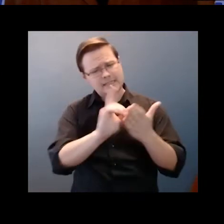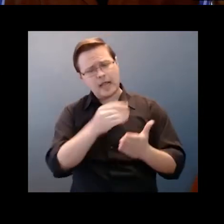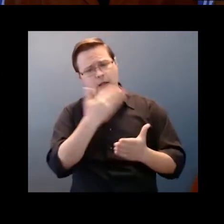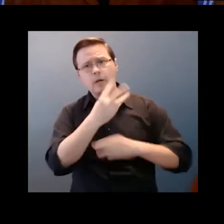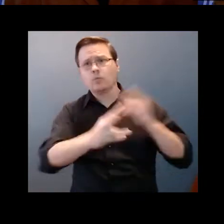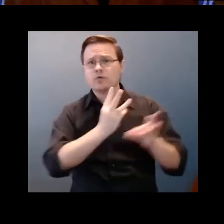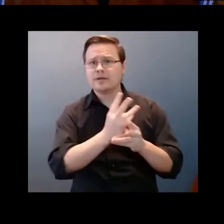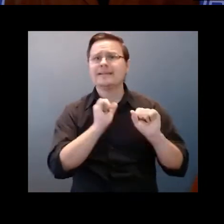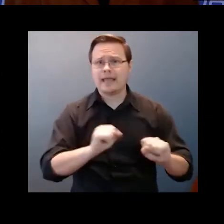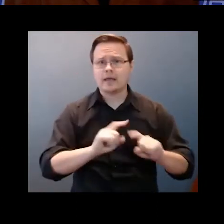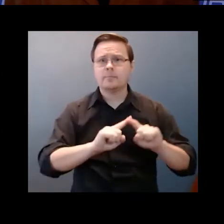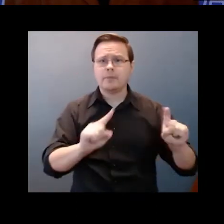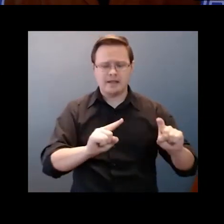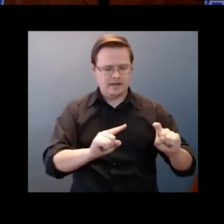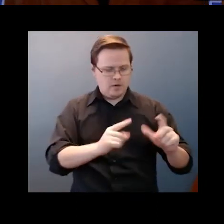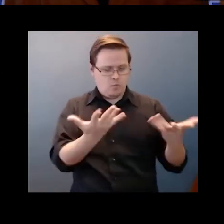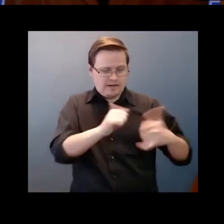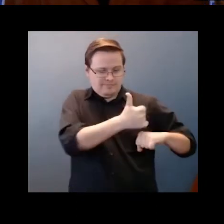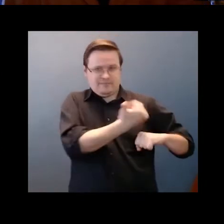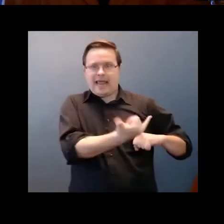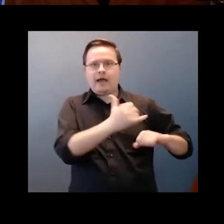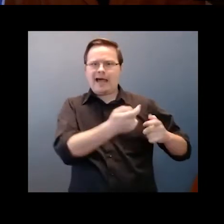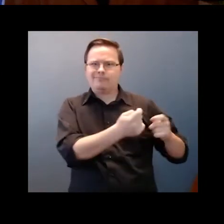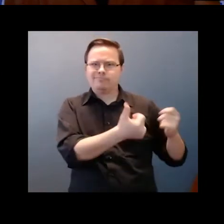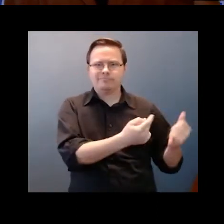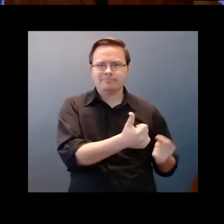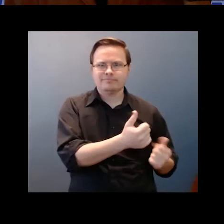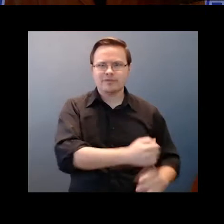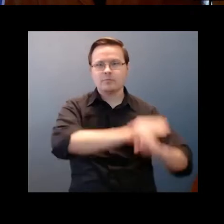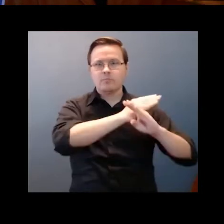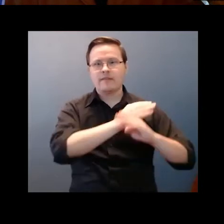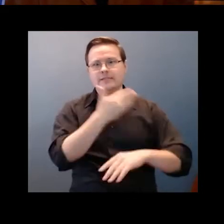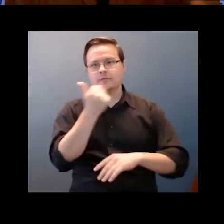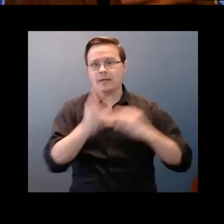dismantle the things that are in the way of that. And push the institutions